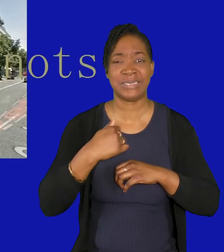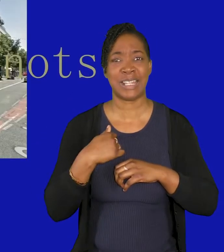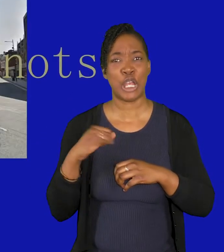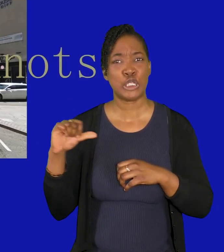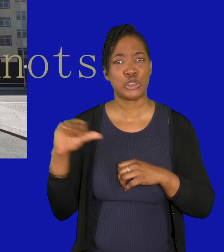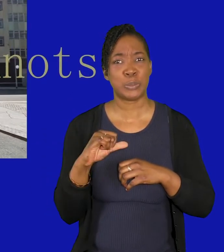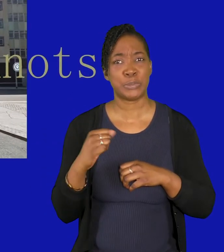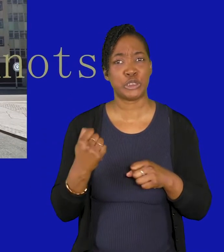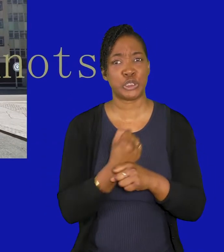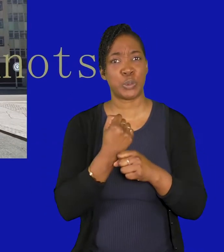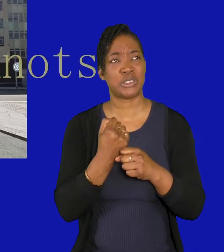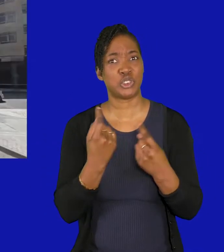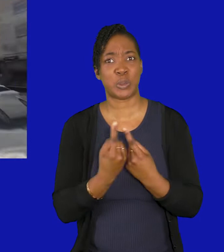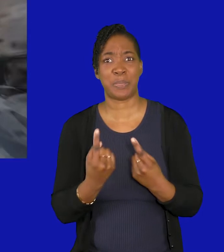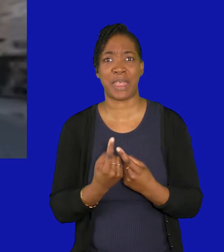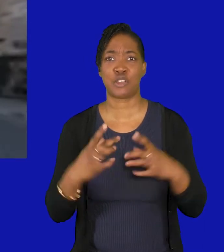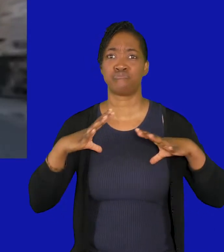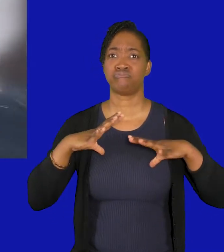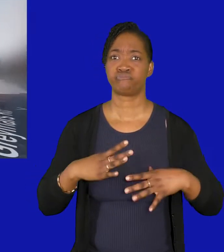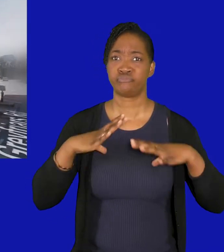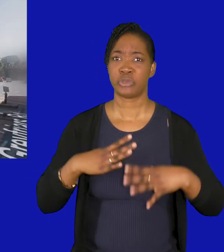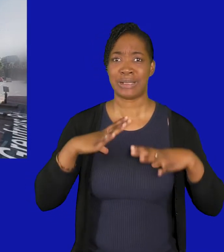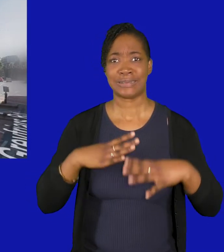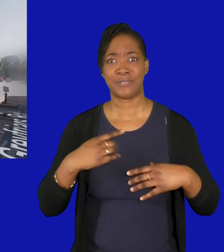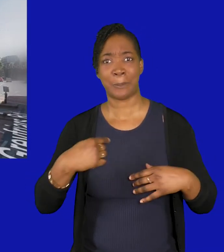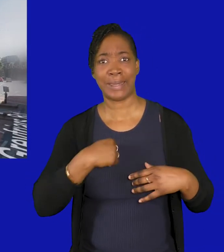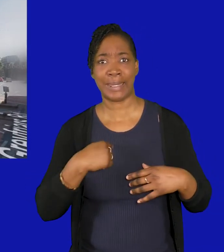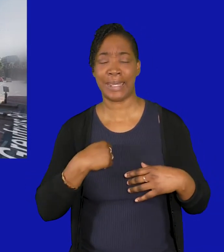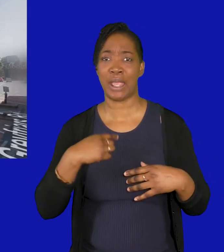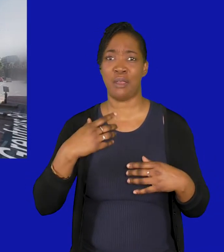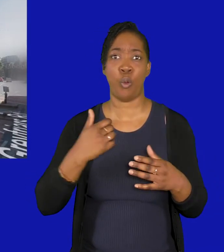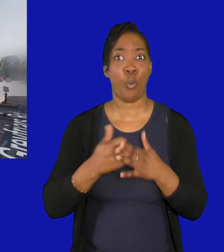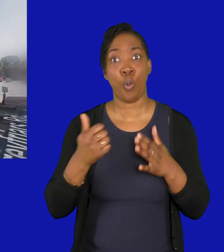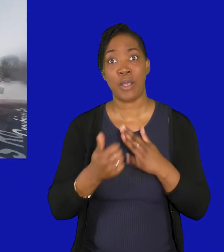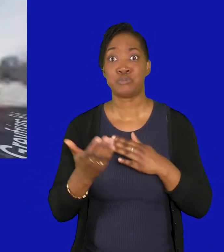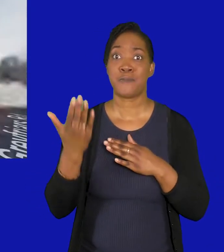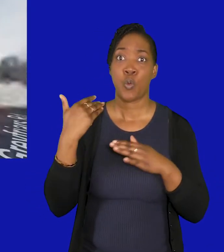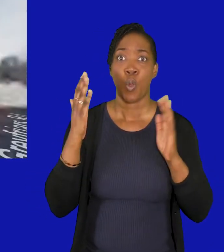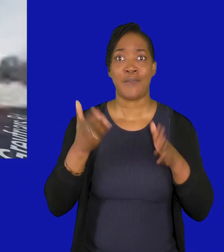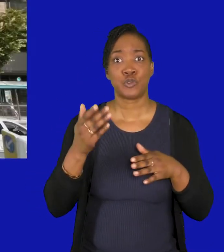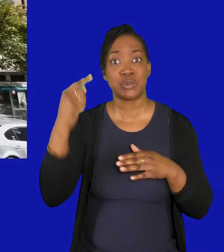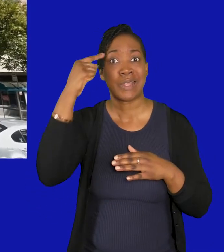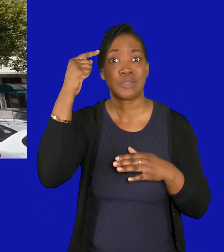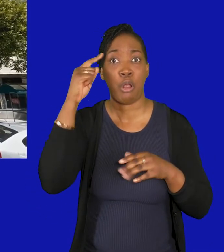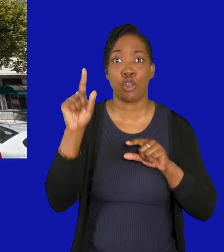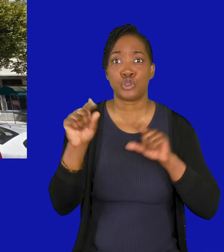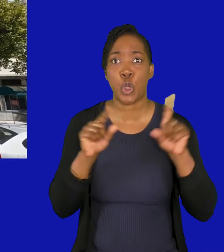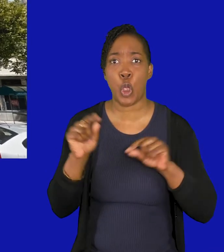even when I'm supposed to be doing something as a respite from always having to make the sensible choice, rather than the hedonistic one,